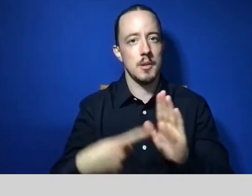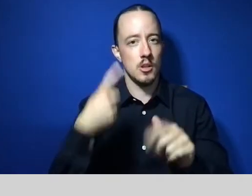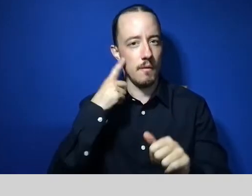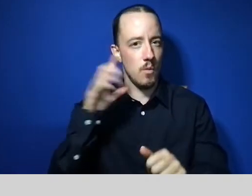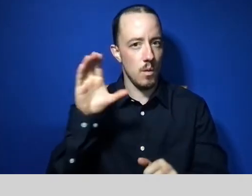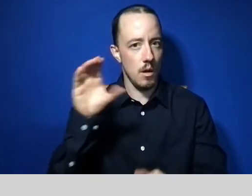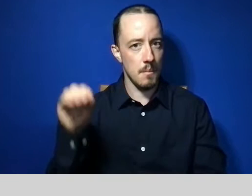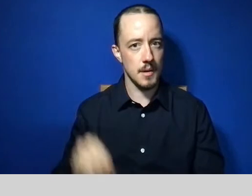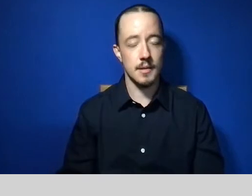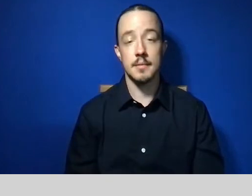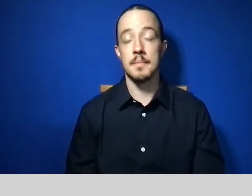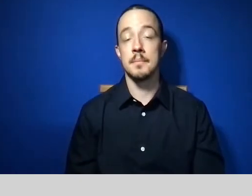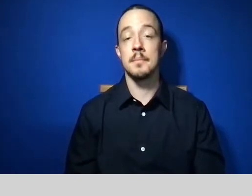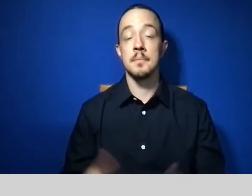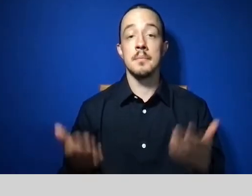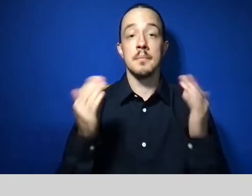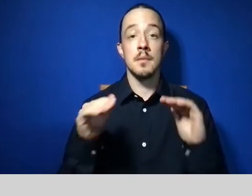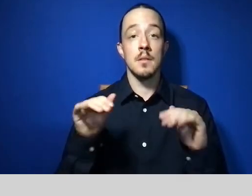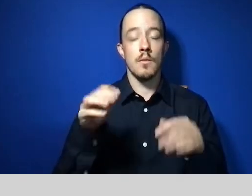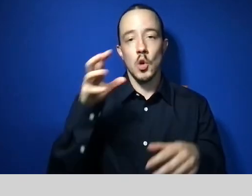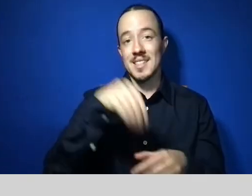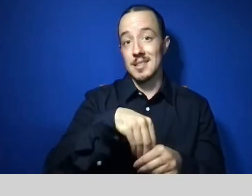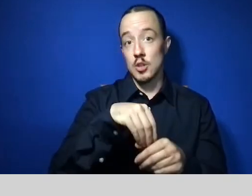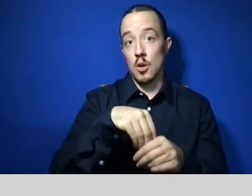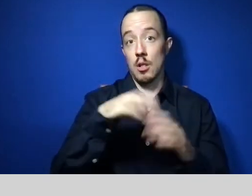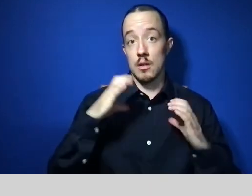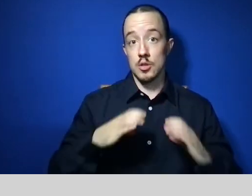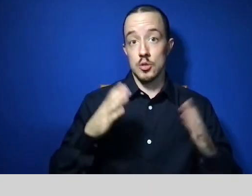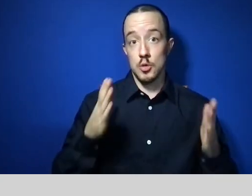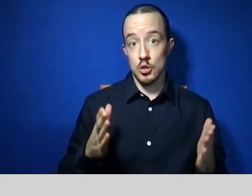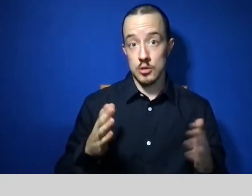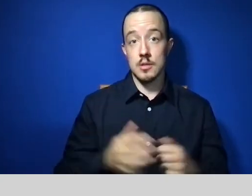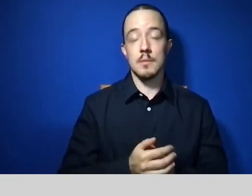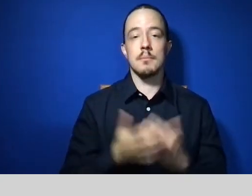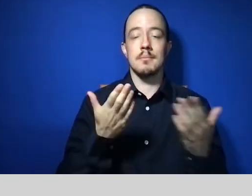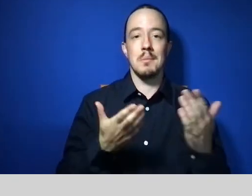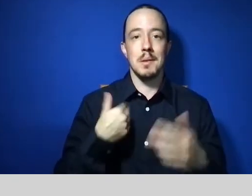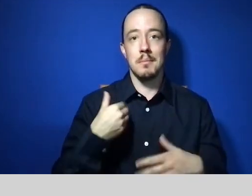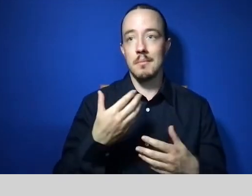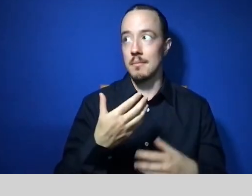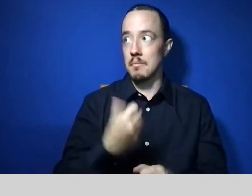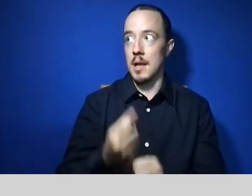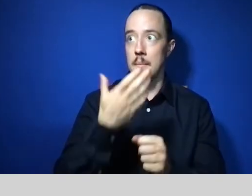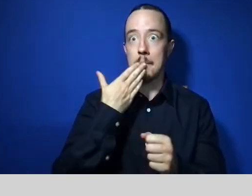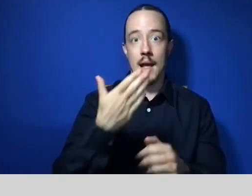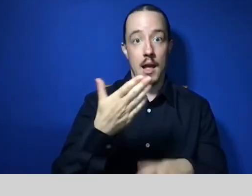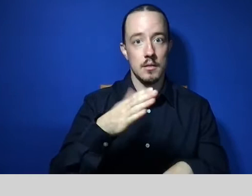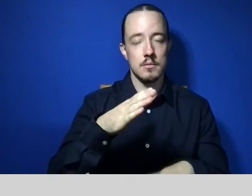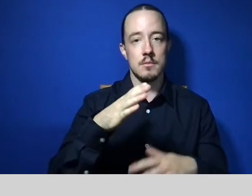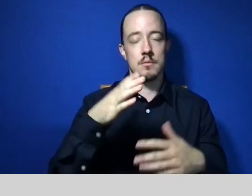Similarly, for internal consumers of that data, they might be making poor business decisions.